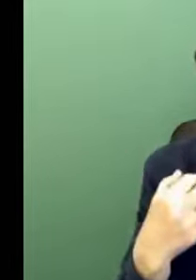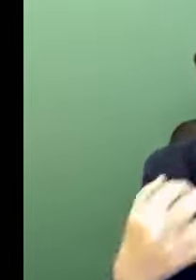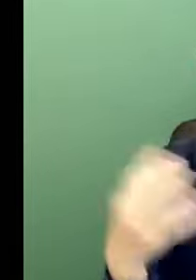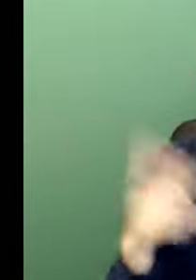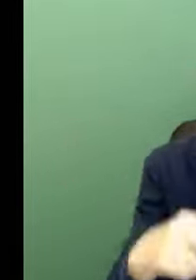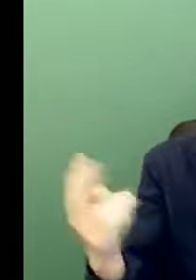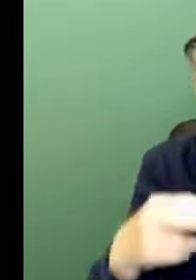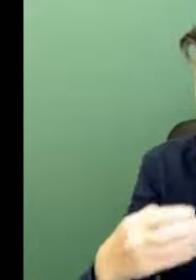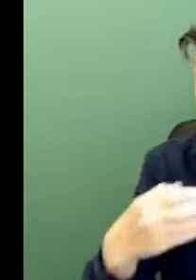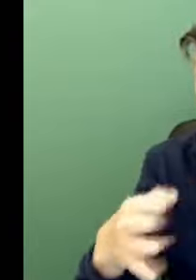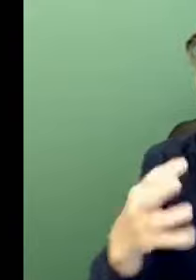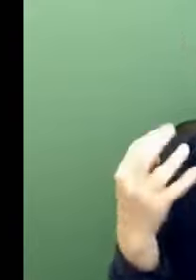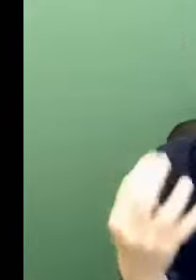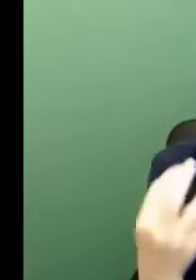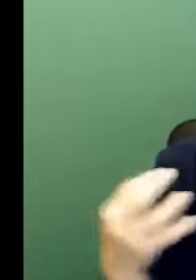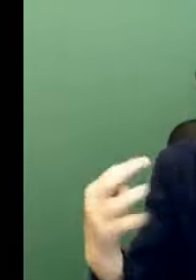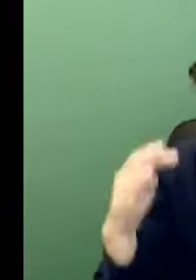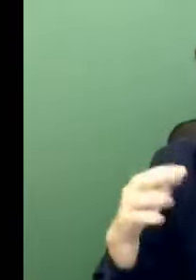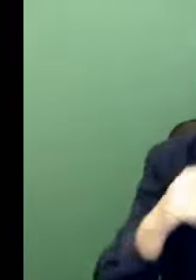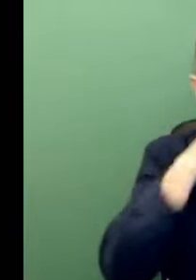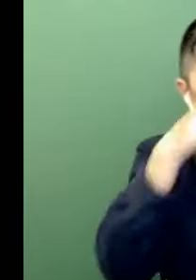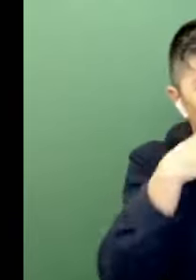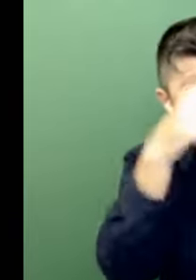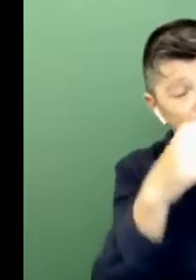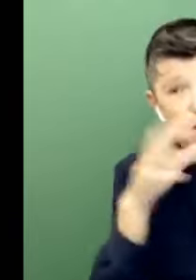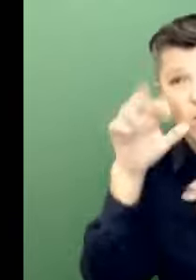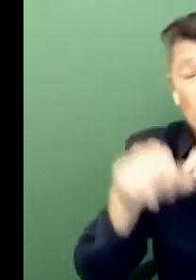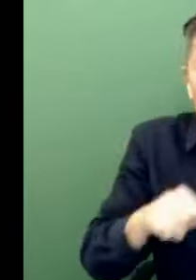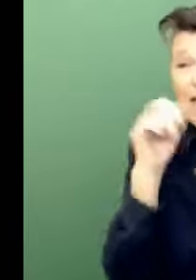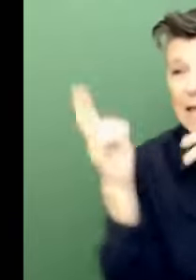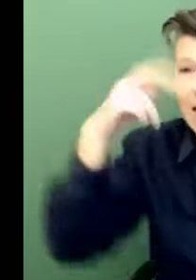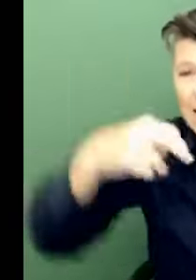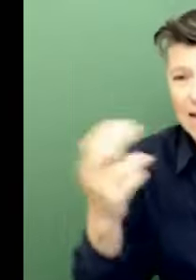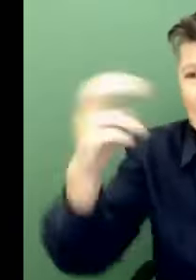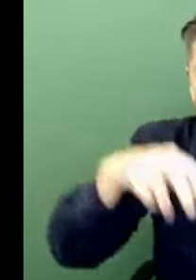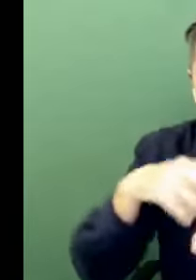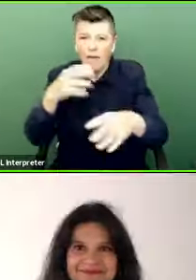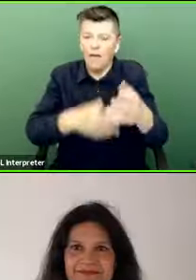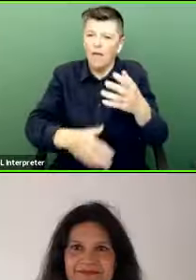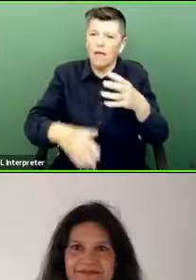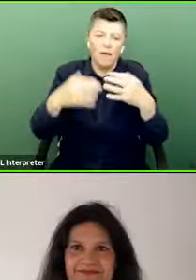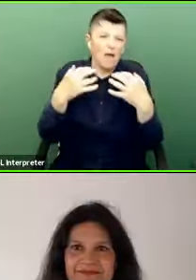mum remarked well you cded want the whole world to know about her which